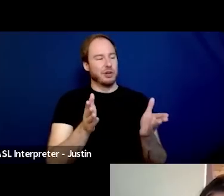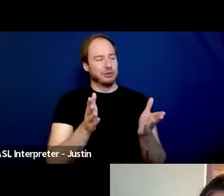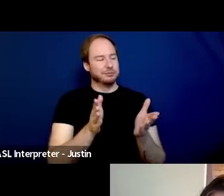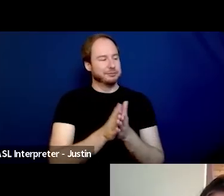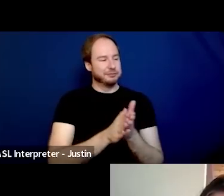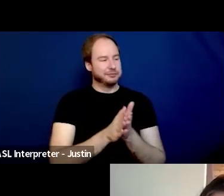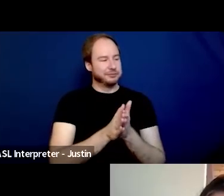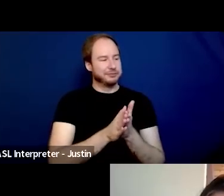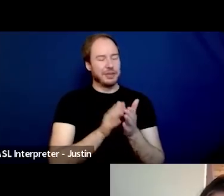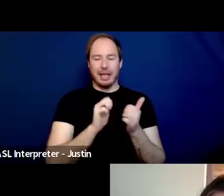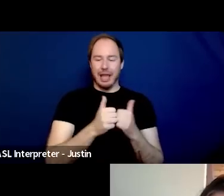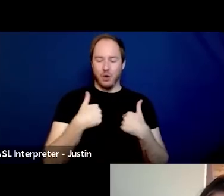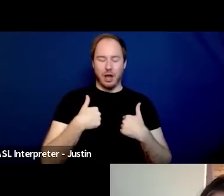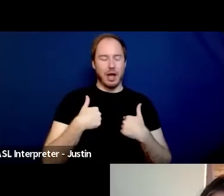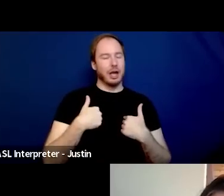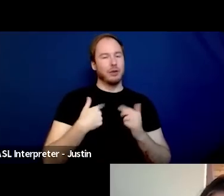and the way that you connect and approach to people.